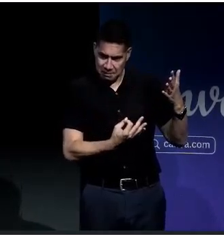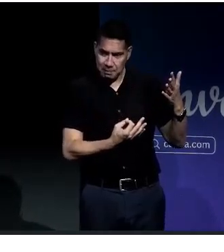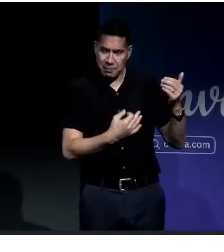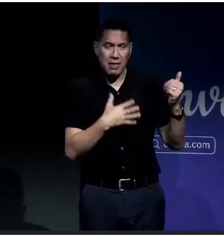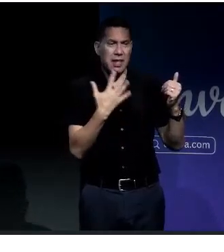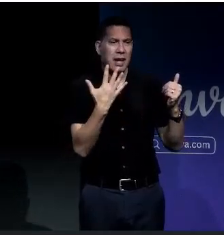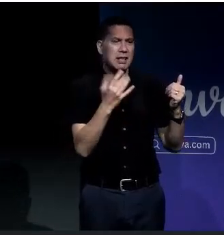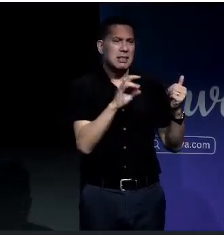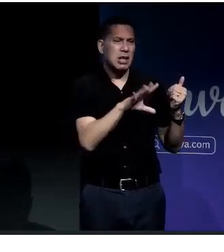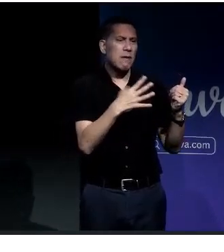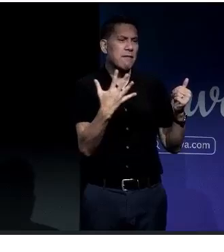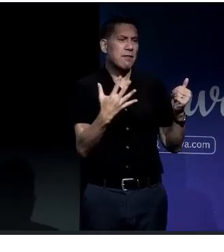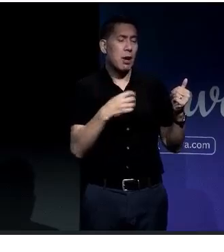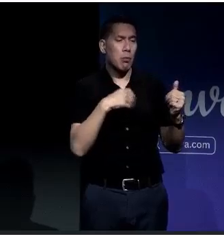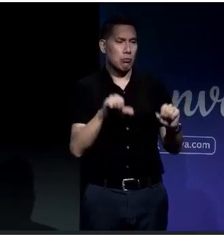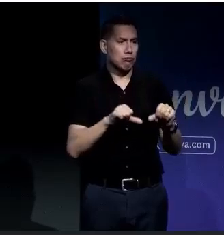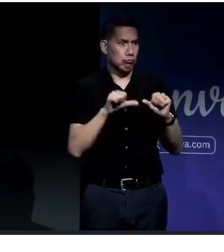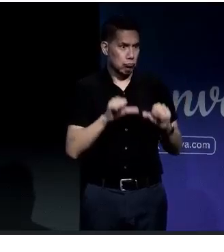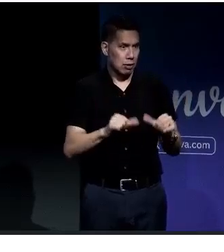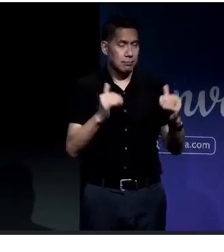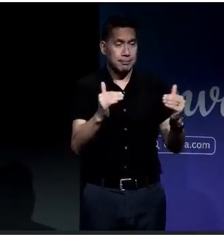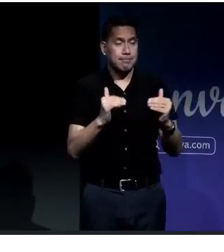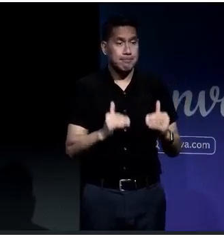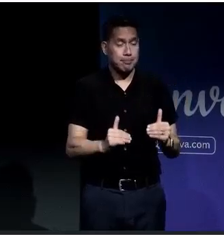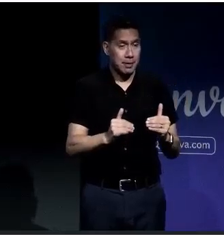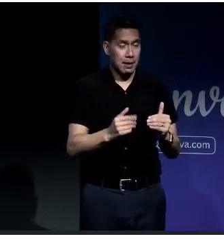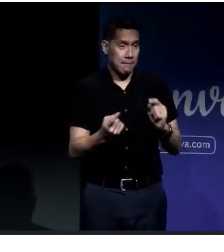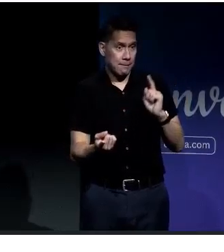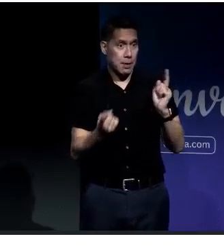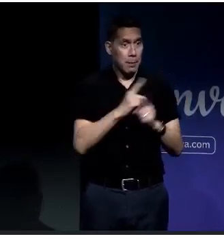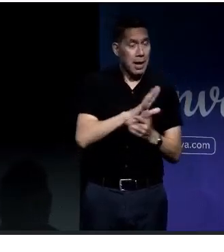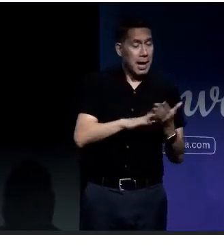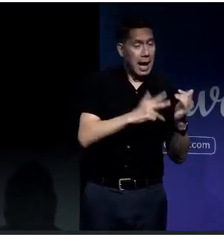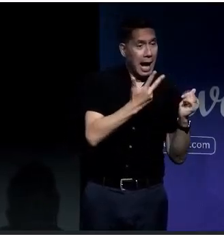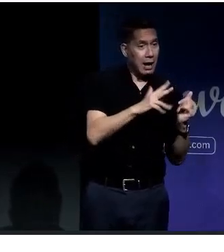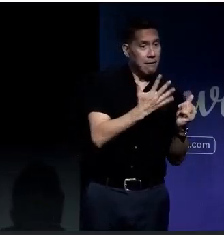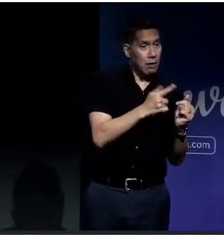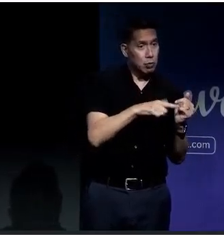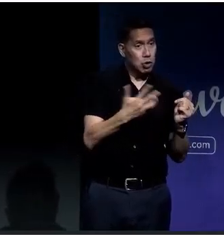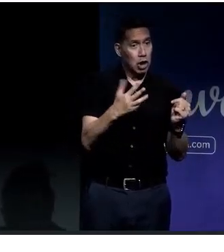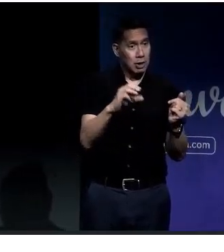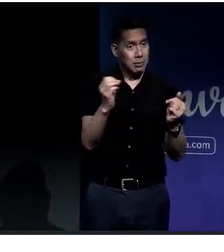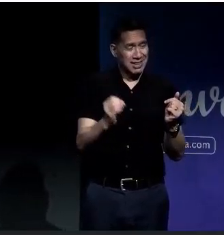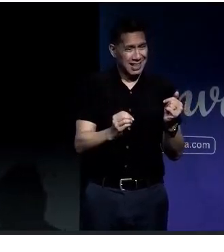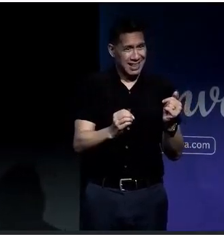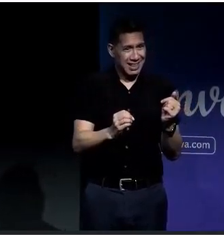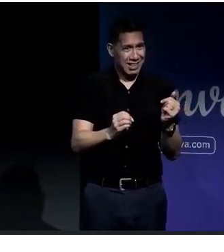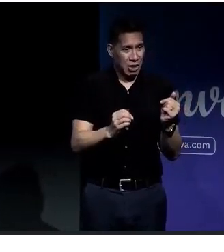And so if we flip that number again, that means 85-90% of accessibility issues are being missed by automated tools.